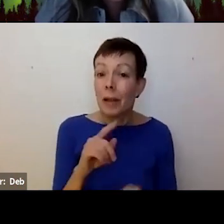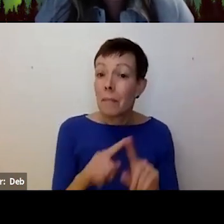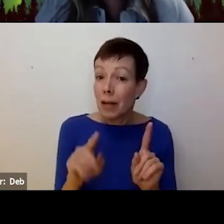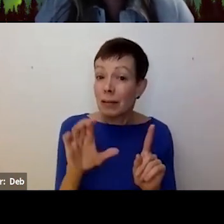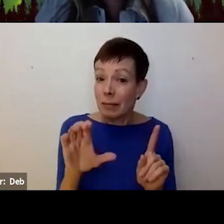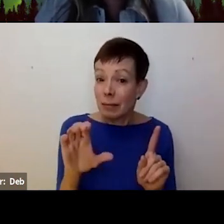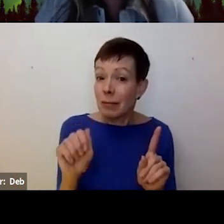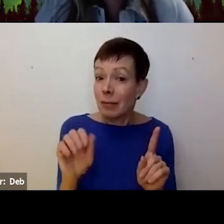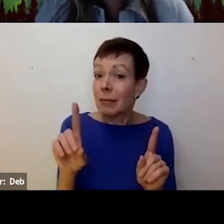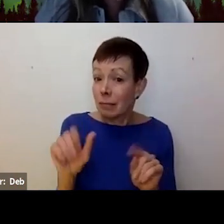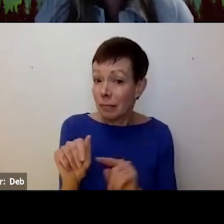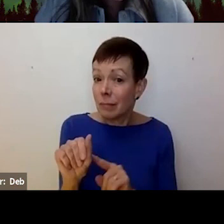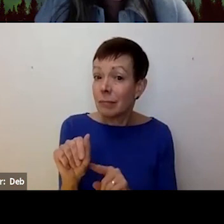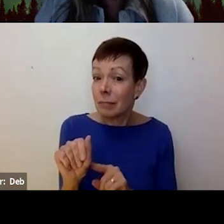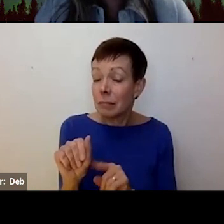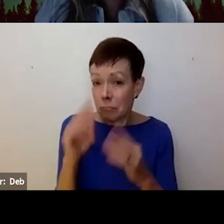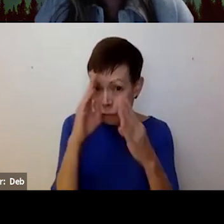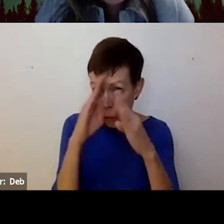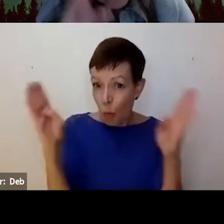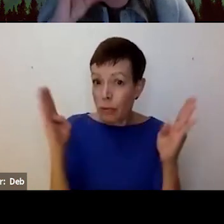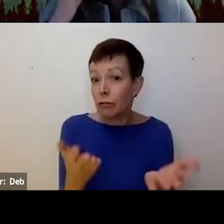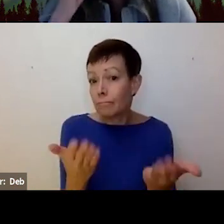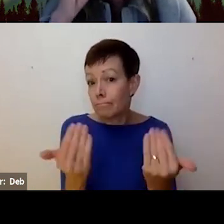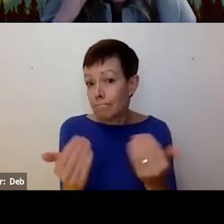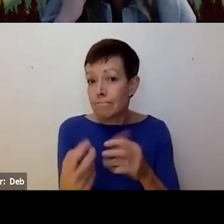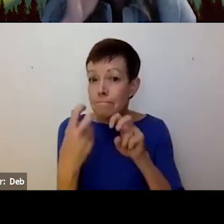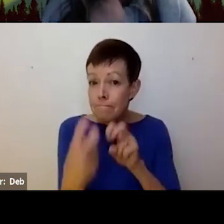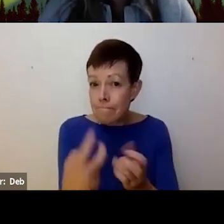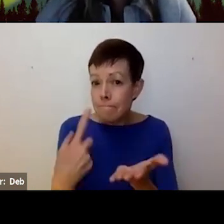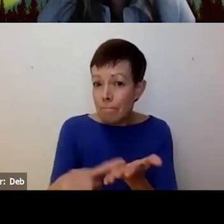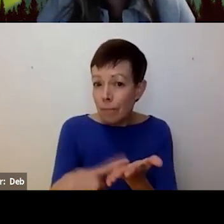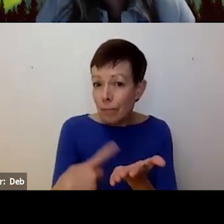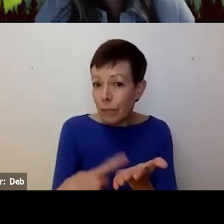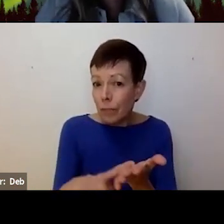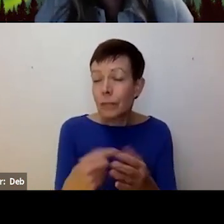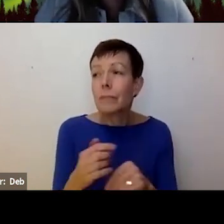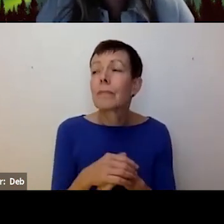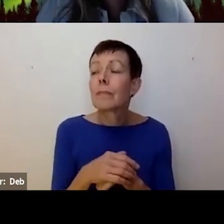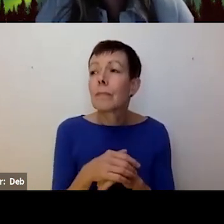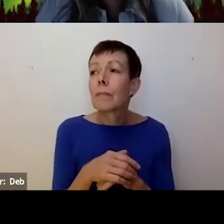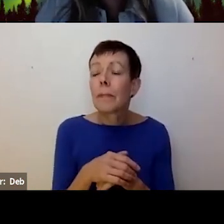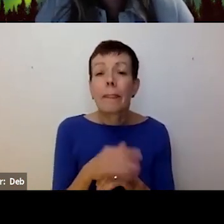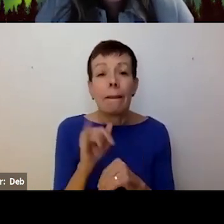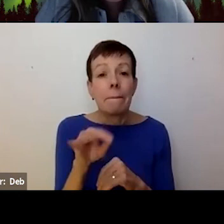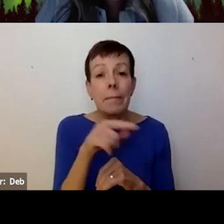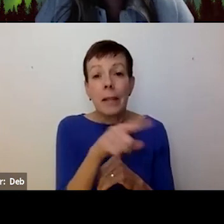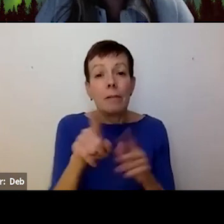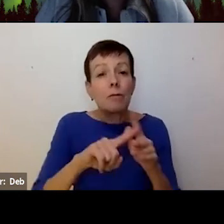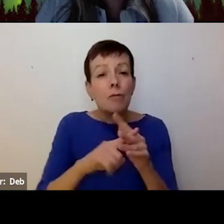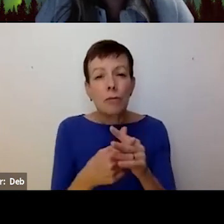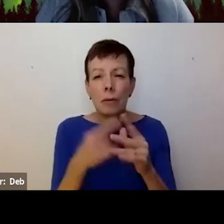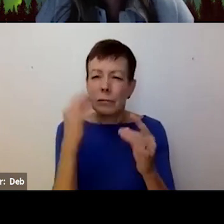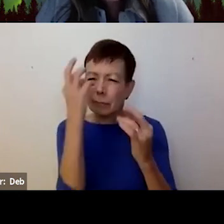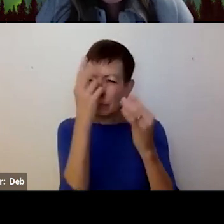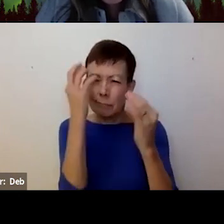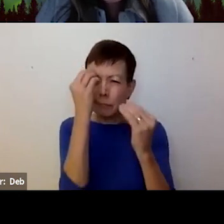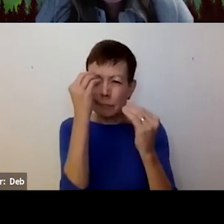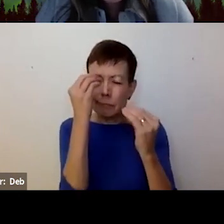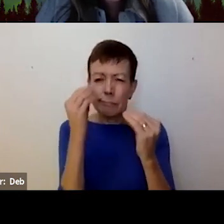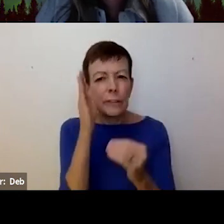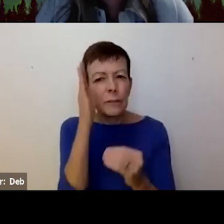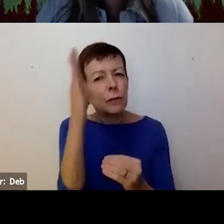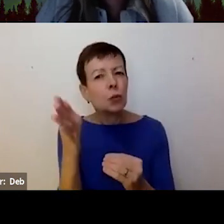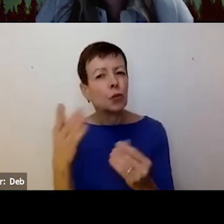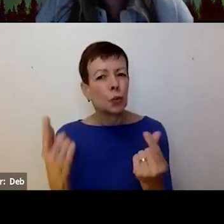a further conversation as you start to think about what those ideas could be and and see if there are